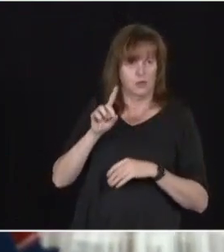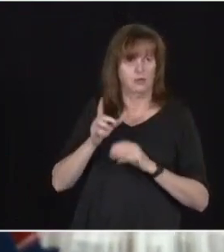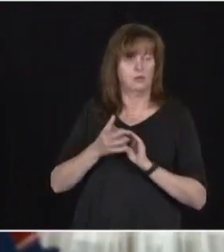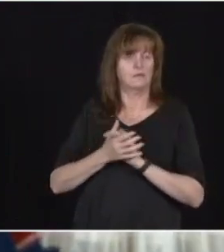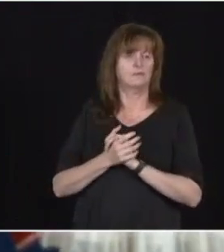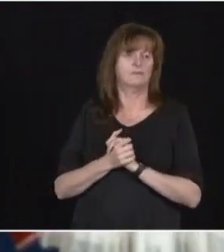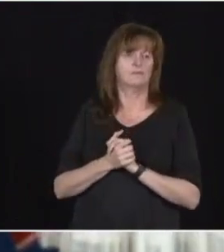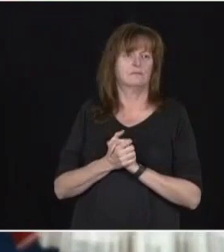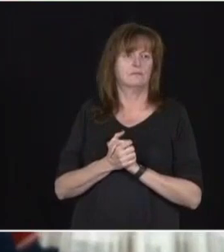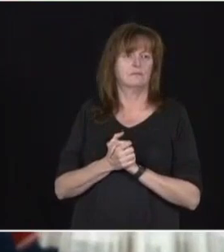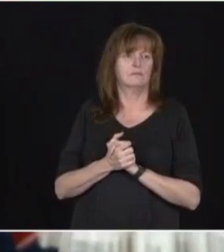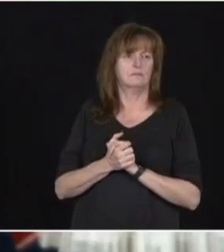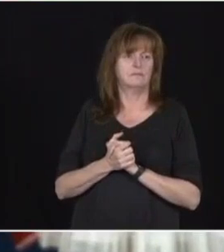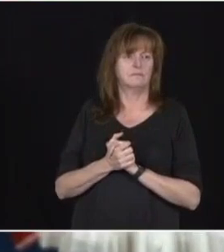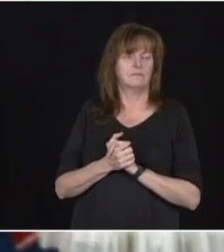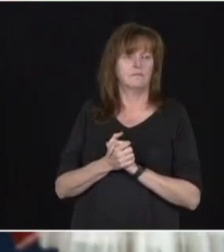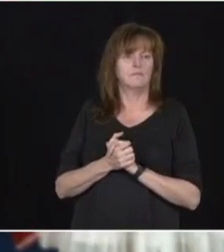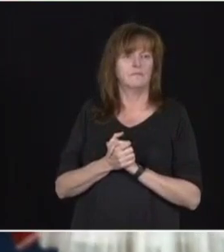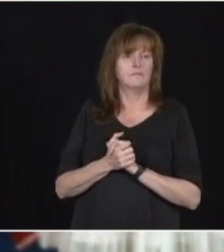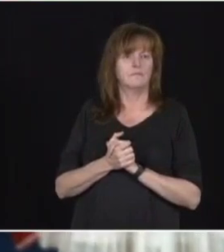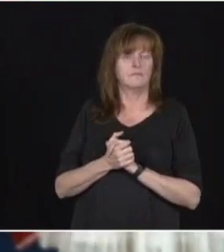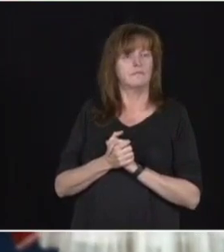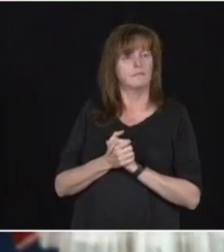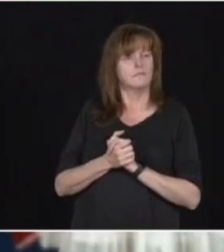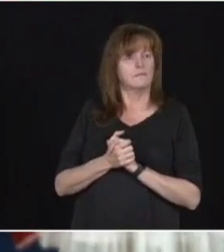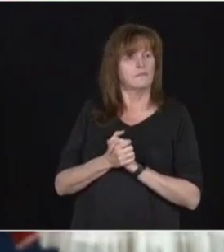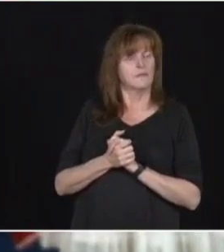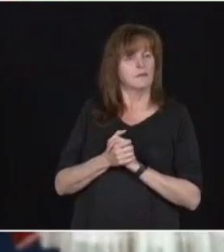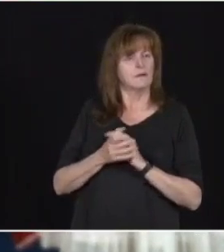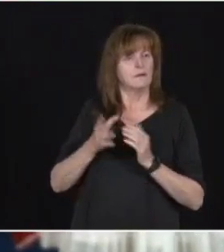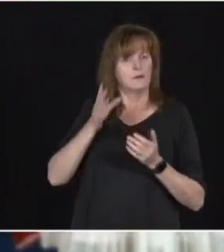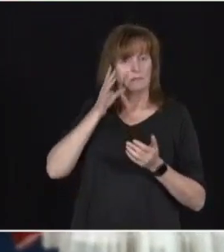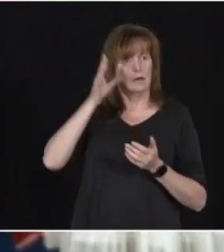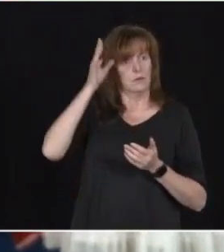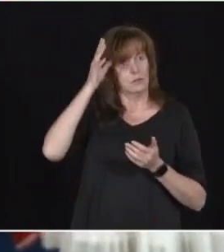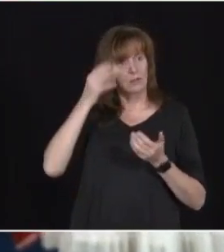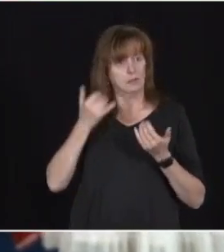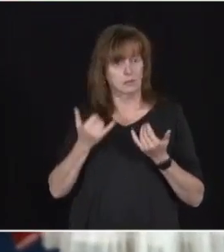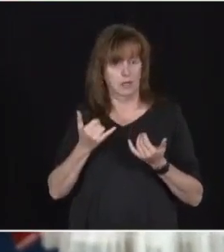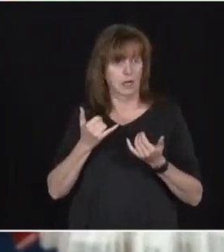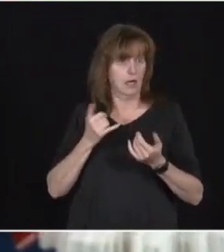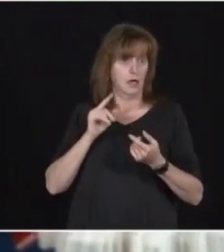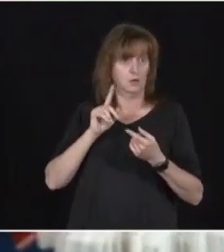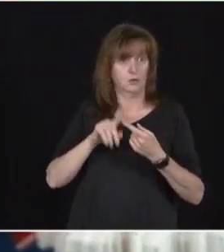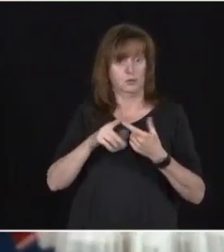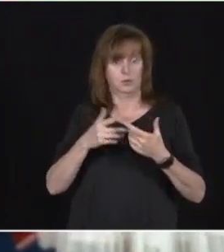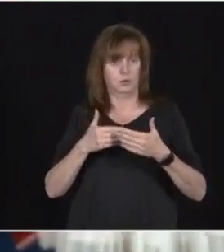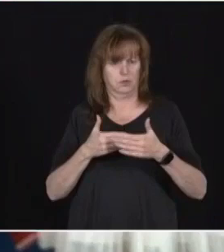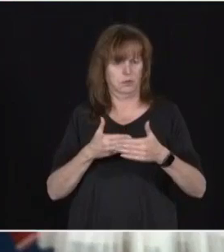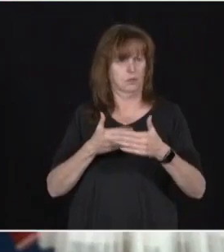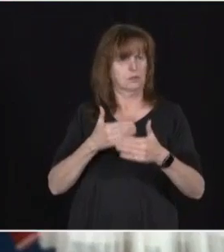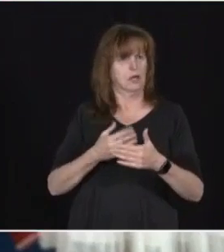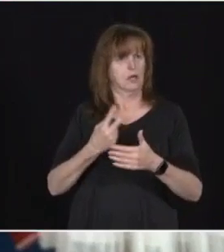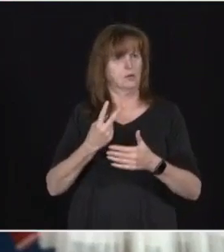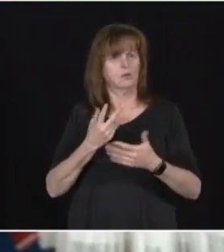What are parents supposed to do for daycare between now and when stage II begins?